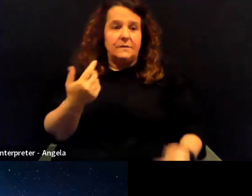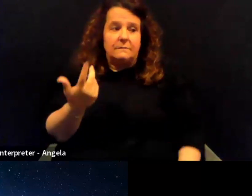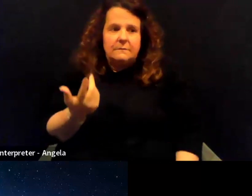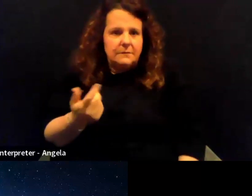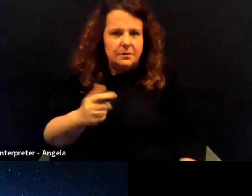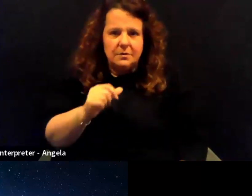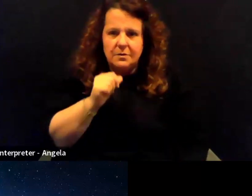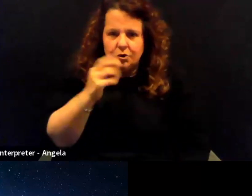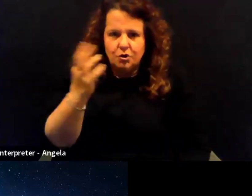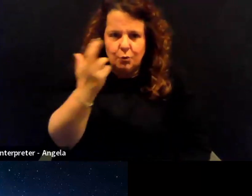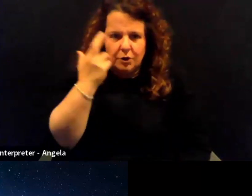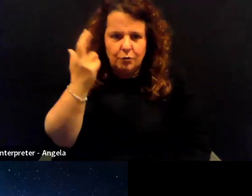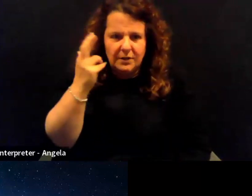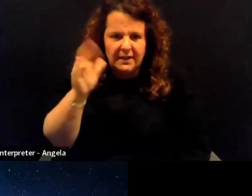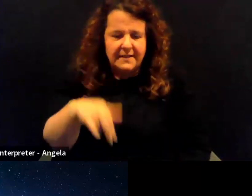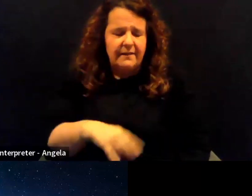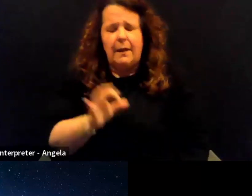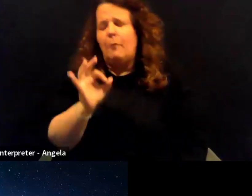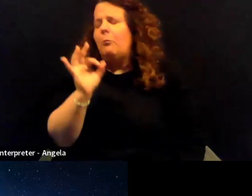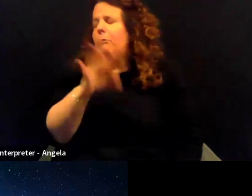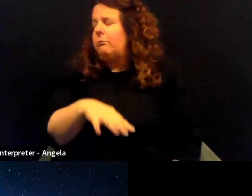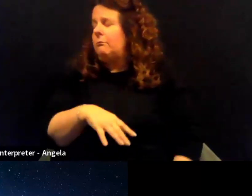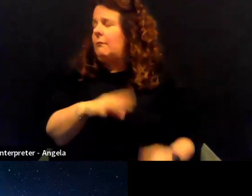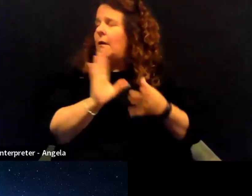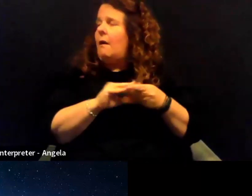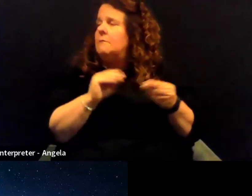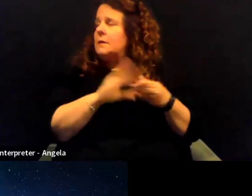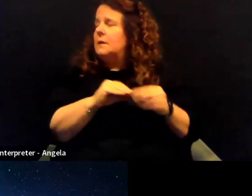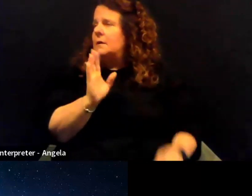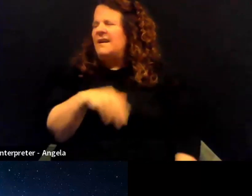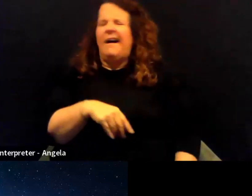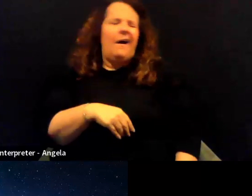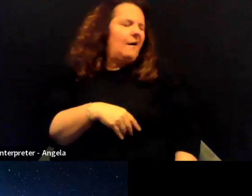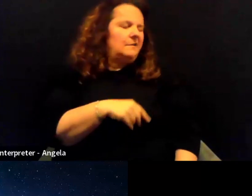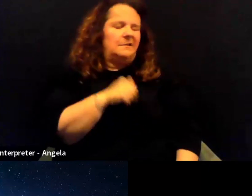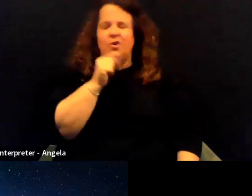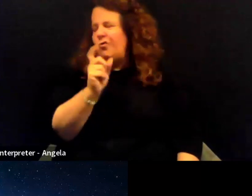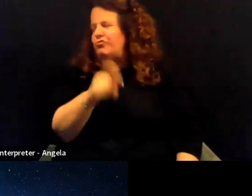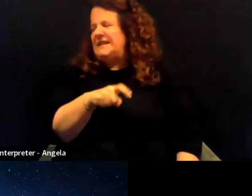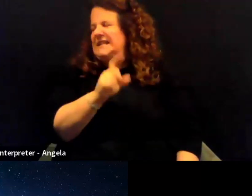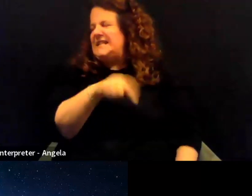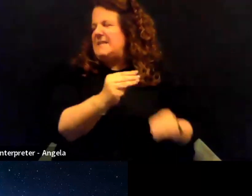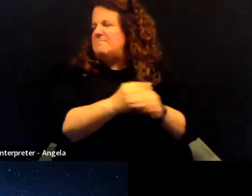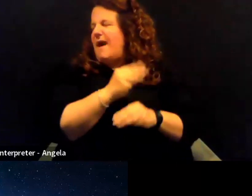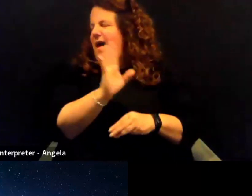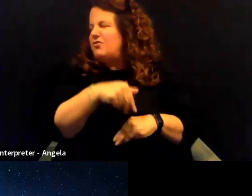flip, as you say, that flippant comment of just saying, you don't really need math. You'll be fine without it.